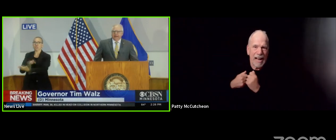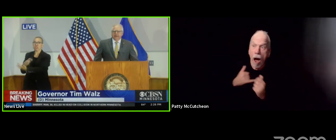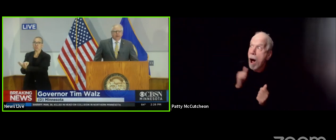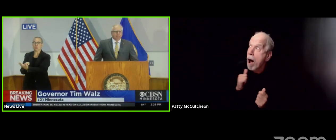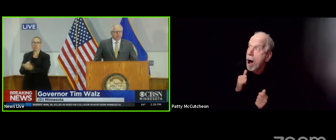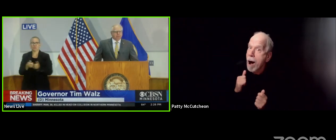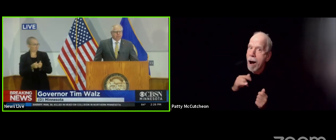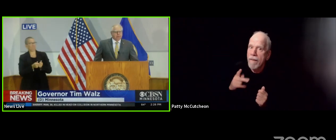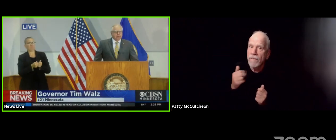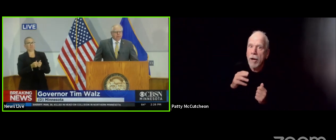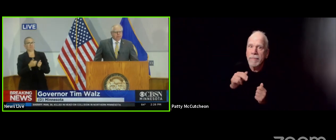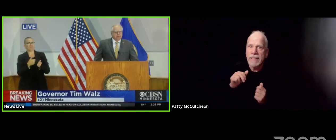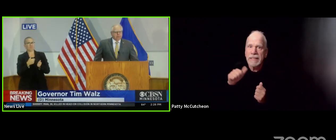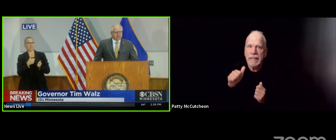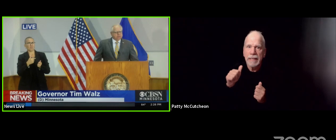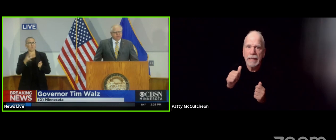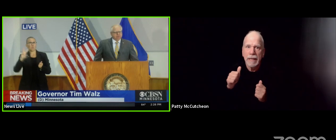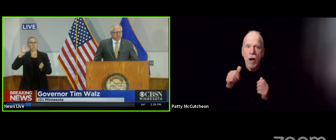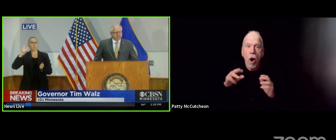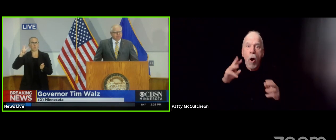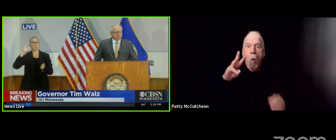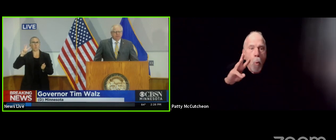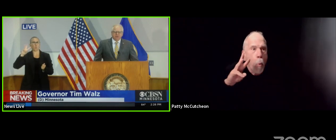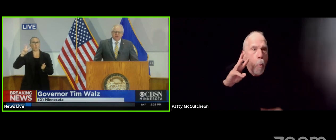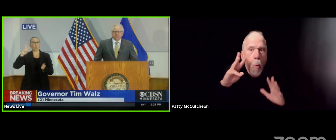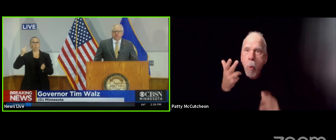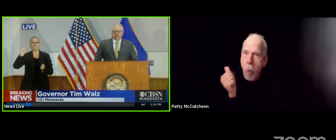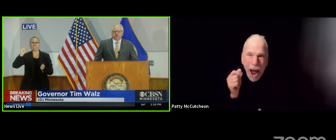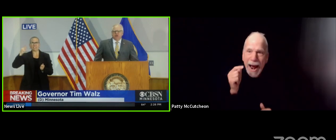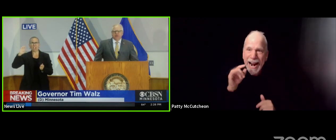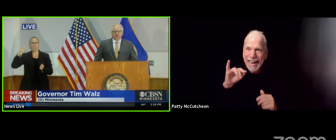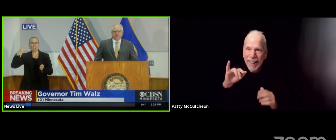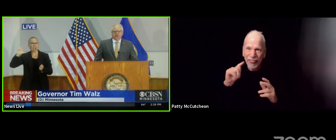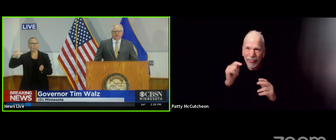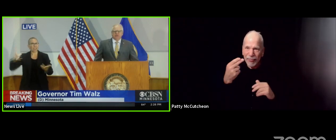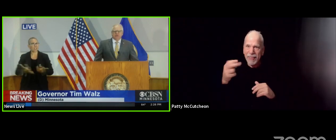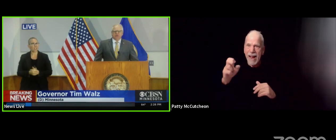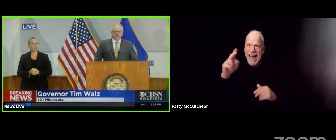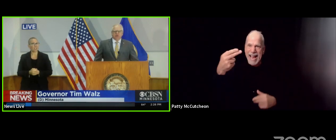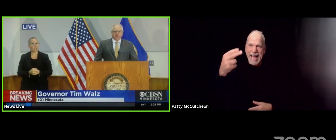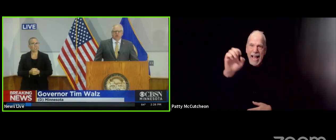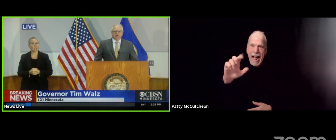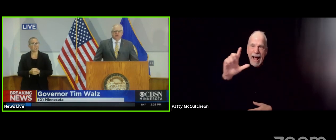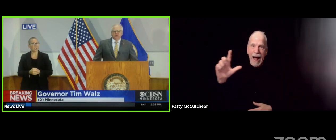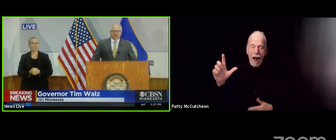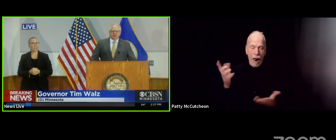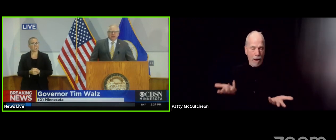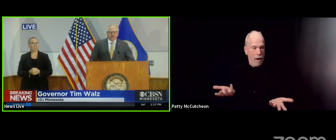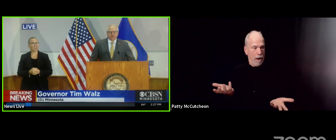AND THE THING THAT'S MOST FRUSTRATING ABOUT THIS, AND I THINK YOU HEARD NICOLE BECAUSE SHE UNDERSTANDS VERY